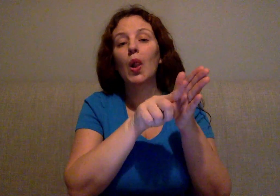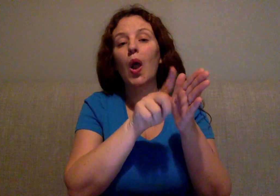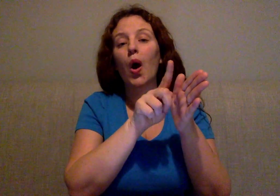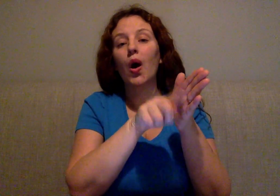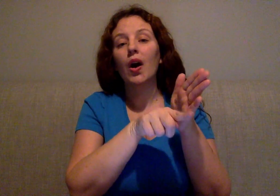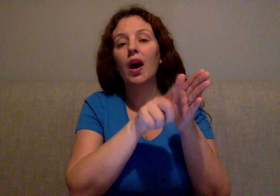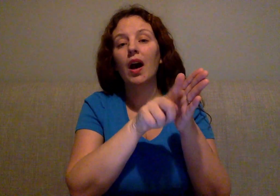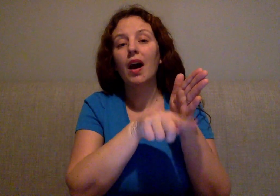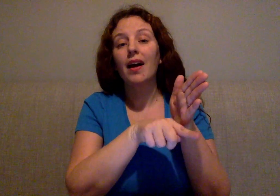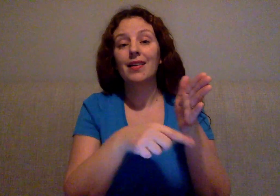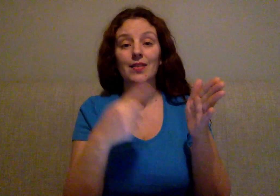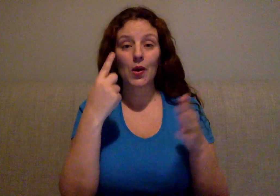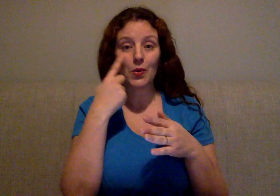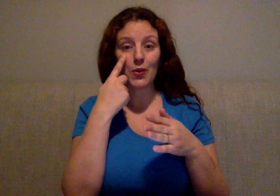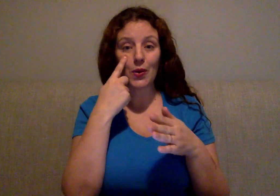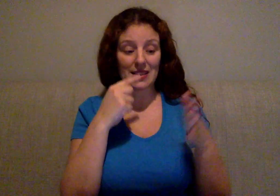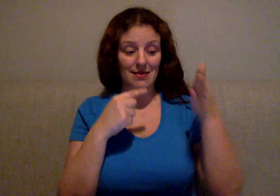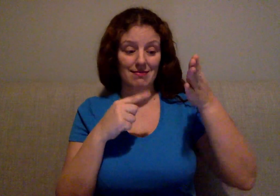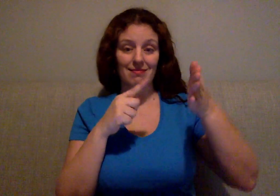CLOCK